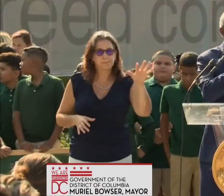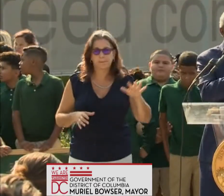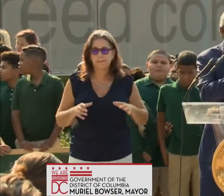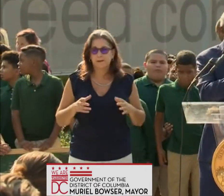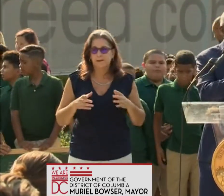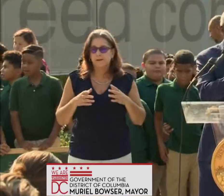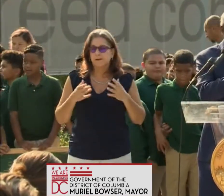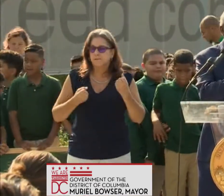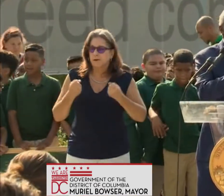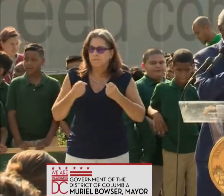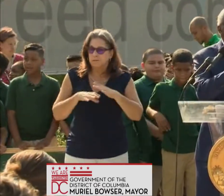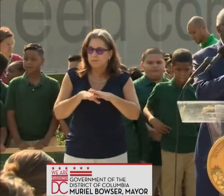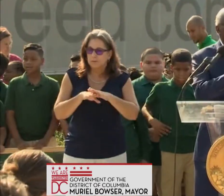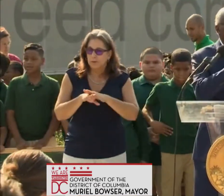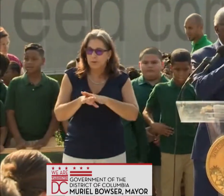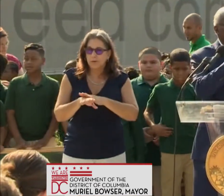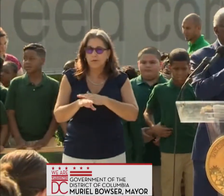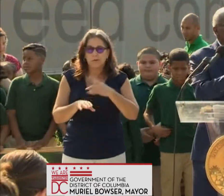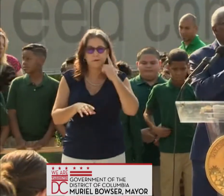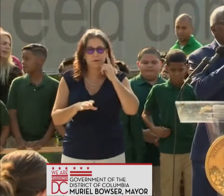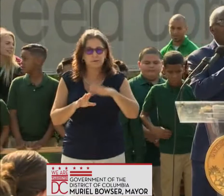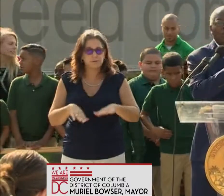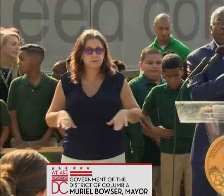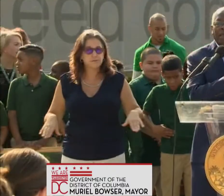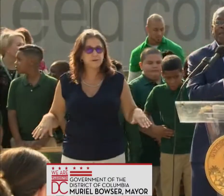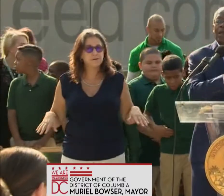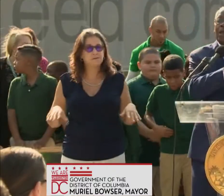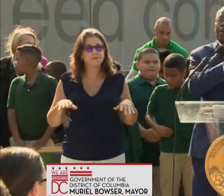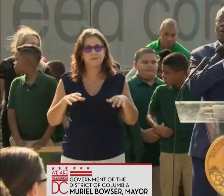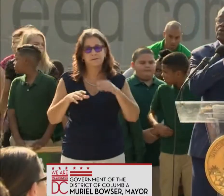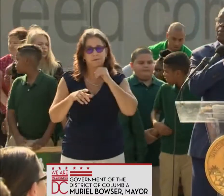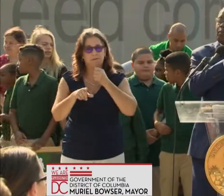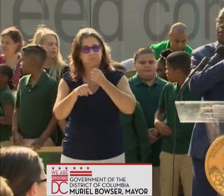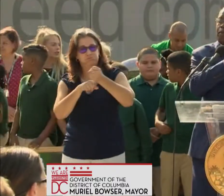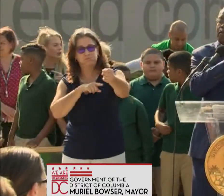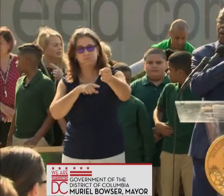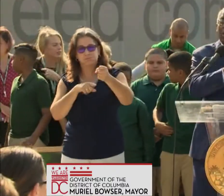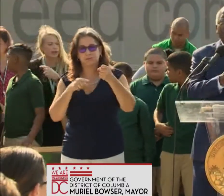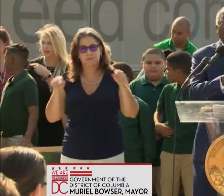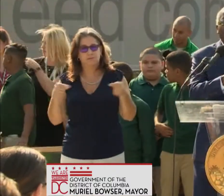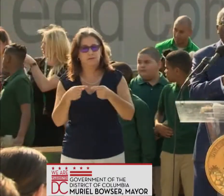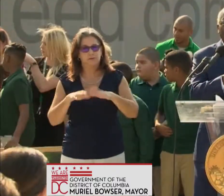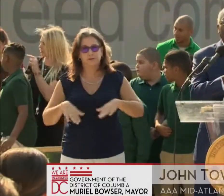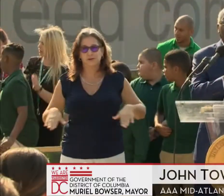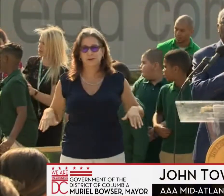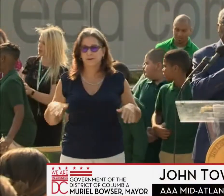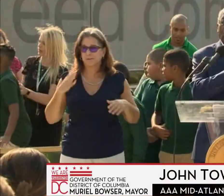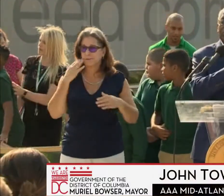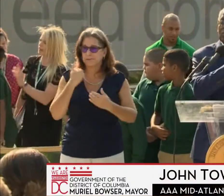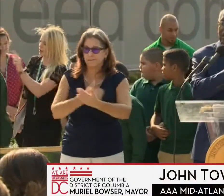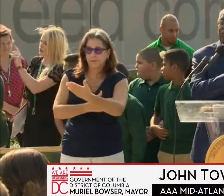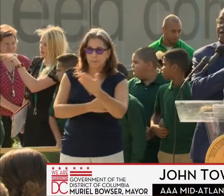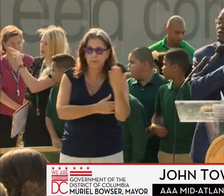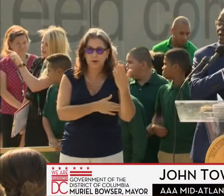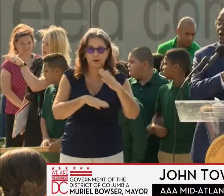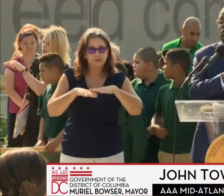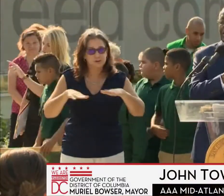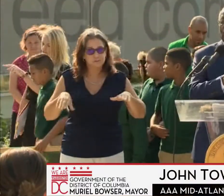students it's not only important for them to show up every day but it's a paramount importance with them to show up safely and soundly every